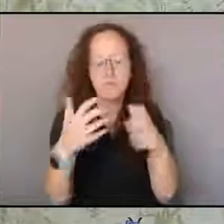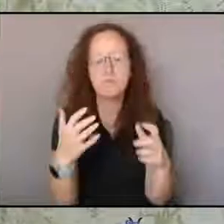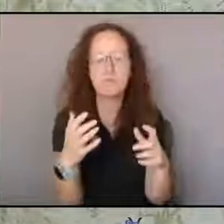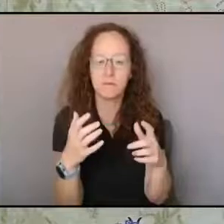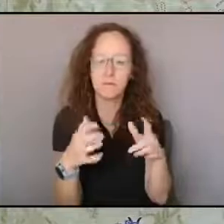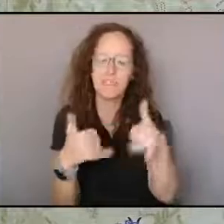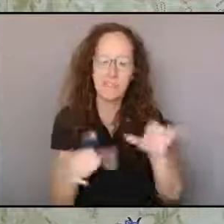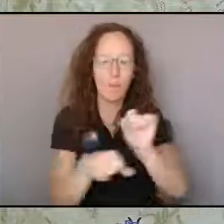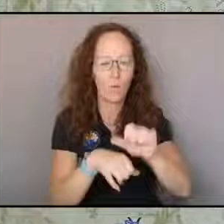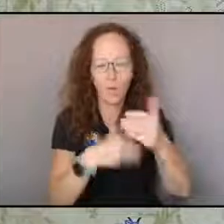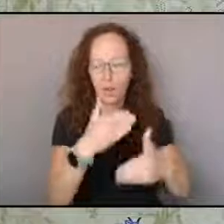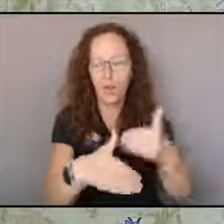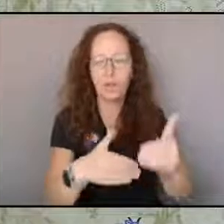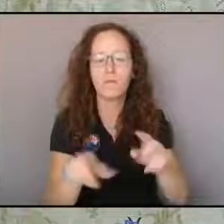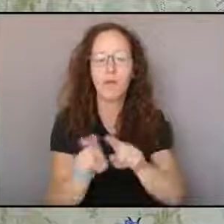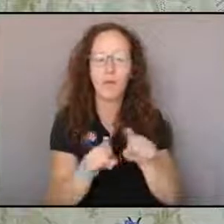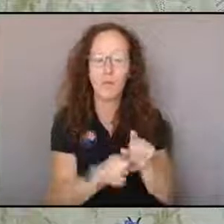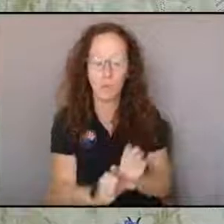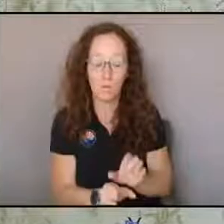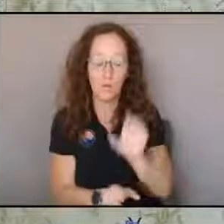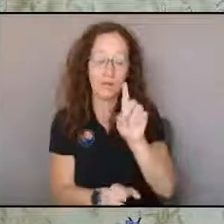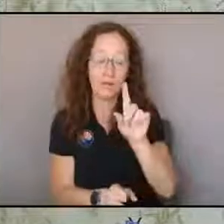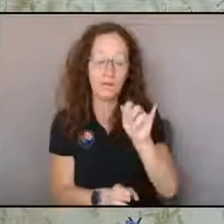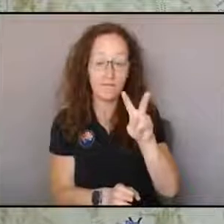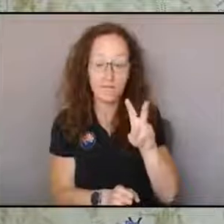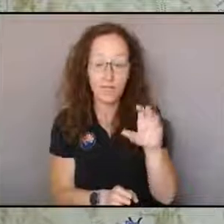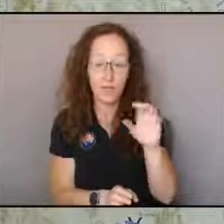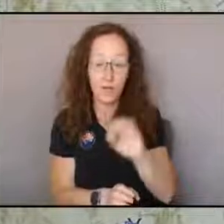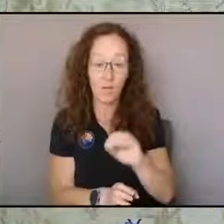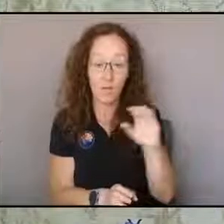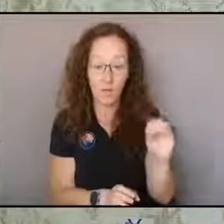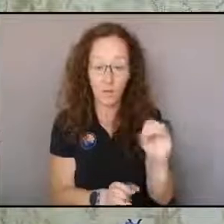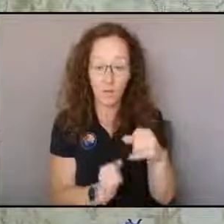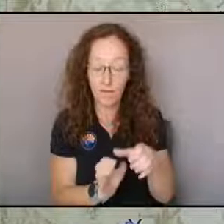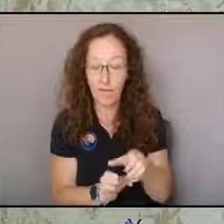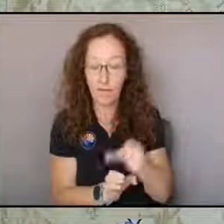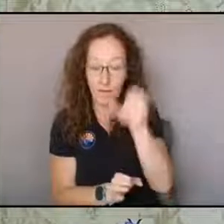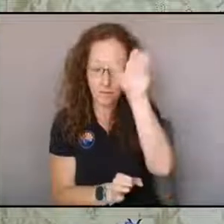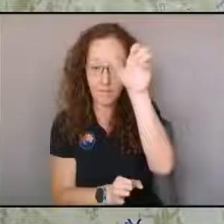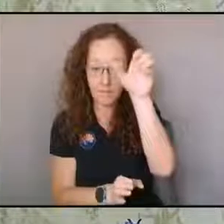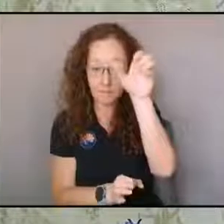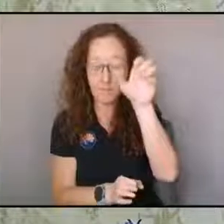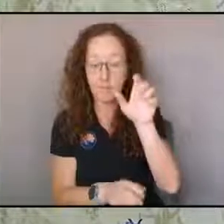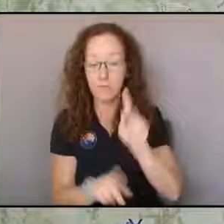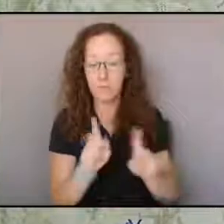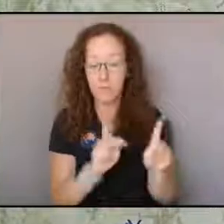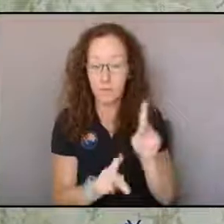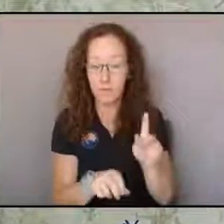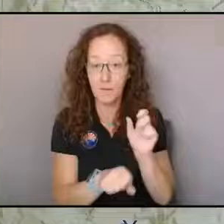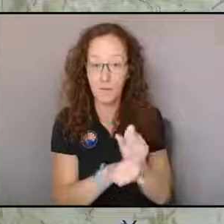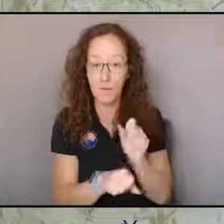THERE ARE EFFORTS NORTH ALONG THE DIVISION OSCAR-OSCAR LINE THAT WERE CONTINUING TO PUSH THAT DOZER LINE ALL